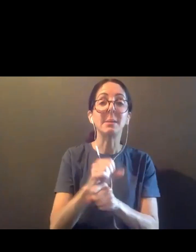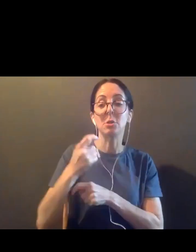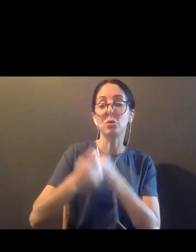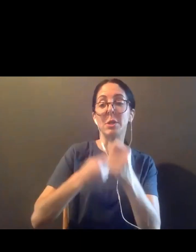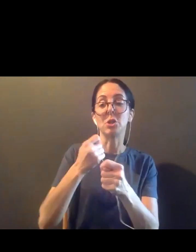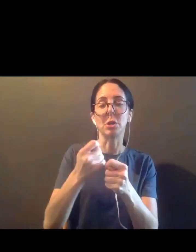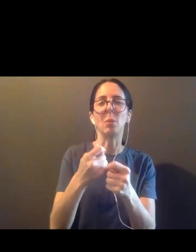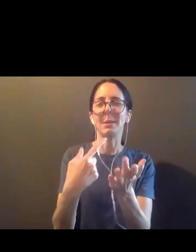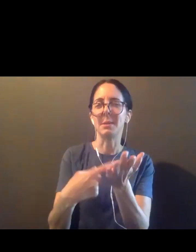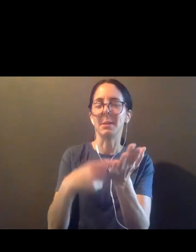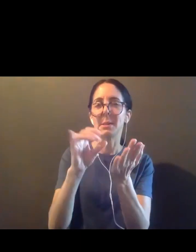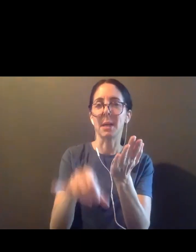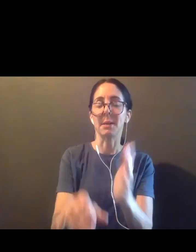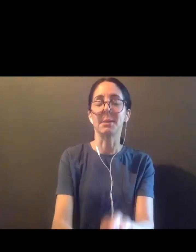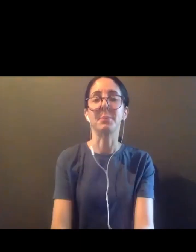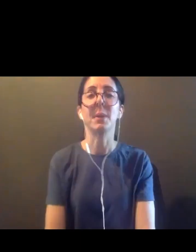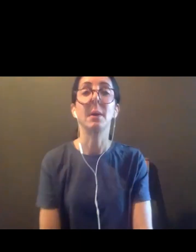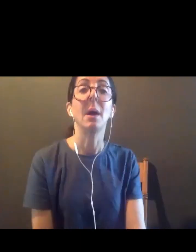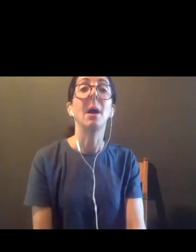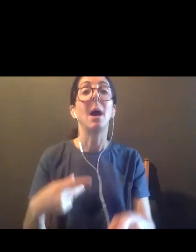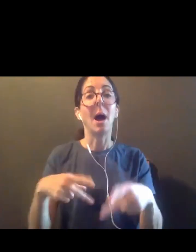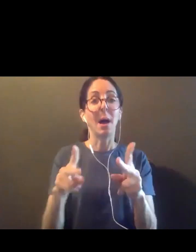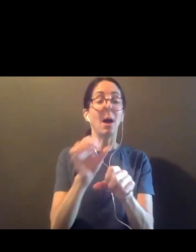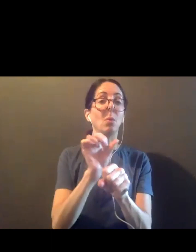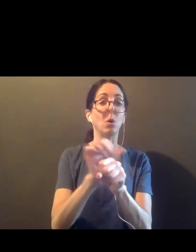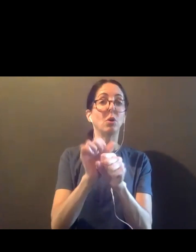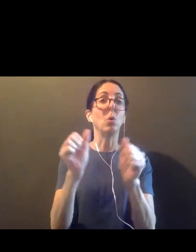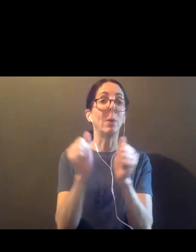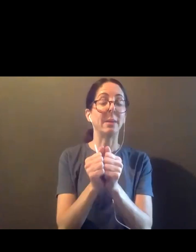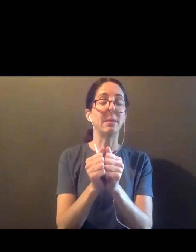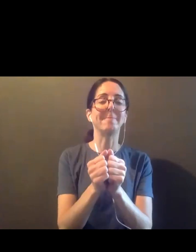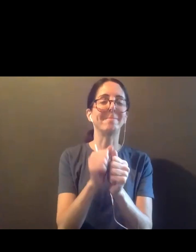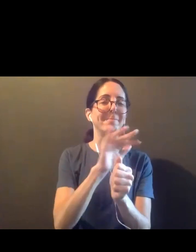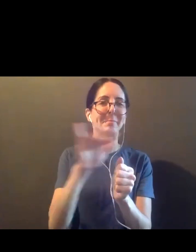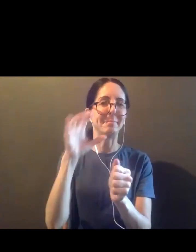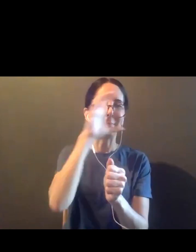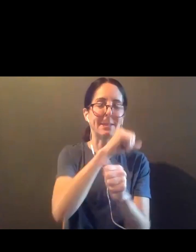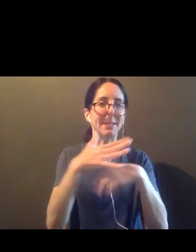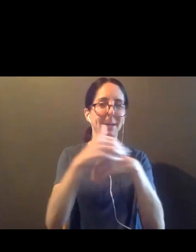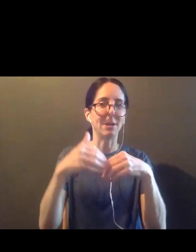I had the opportunity to work with Nogdawindamin Child and Family Services over the past two